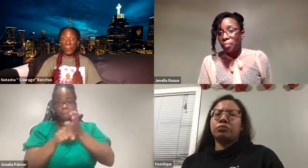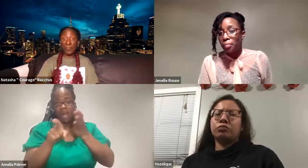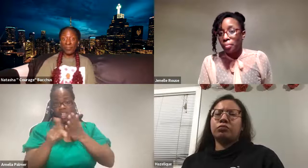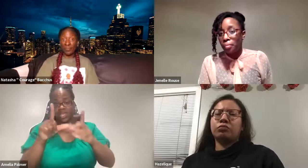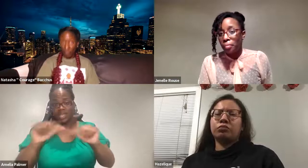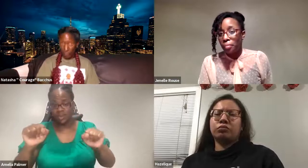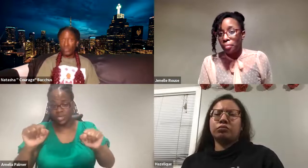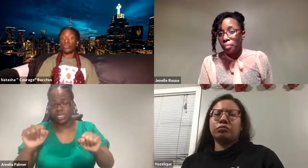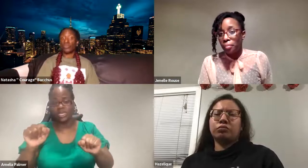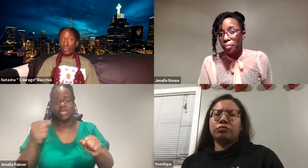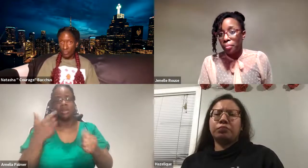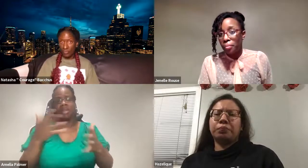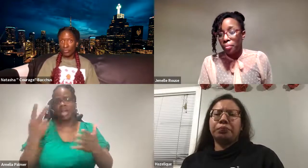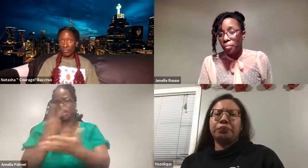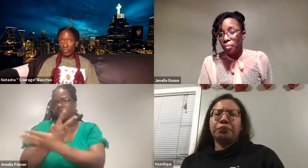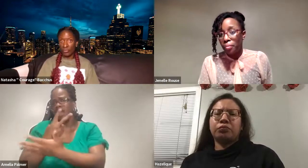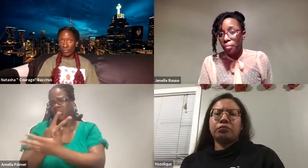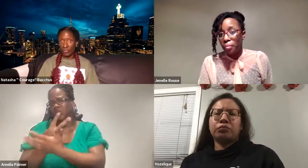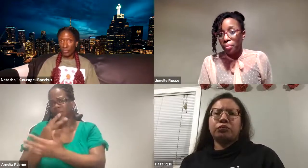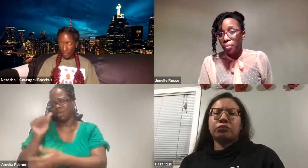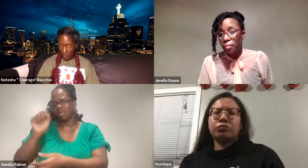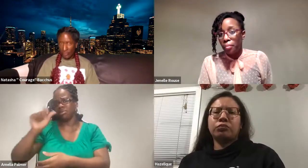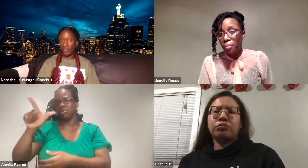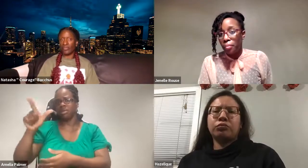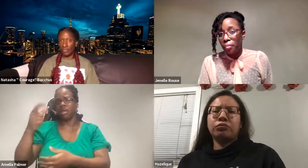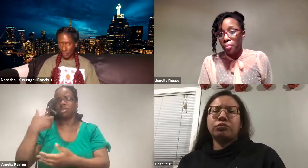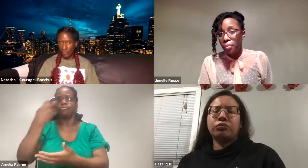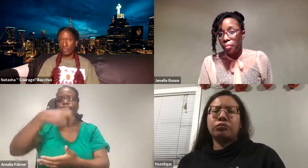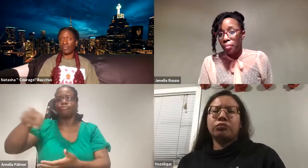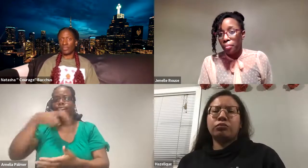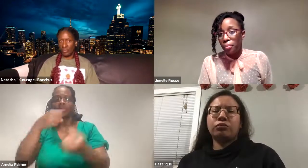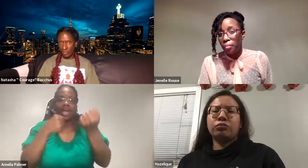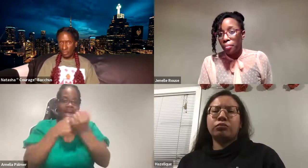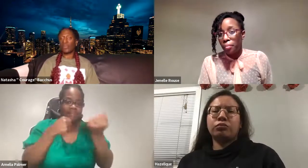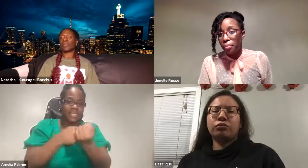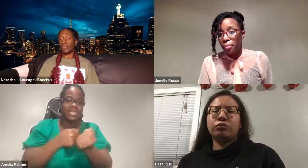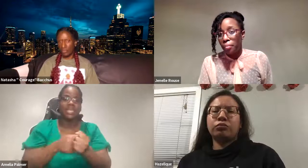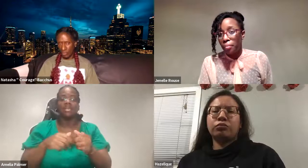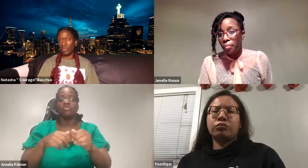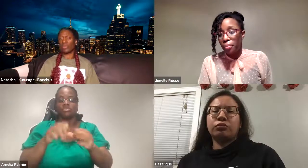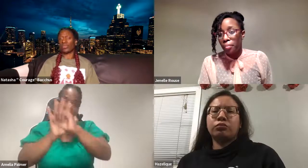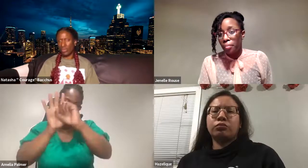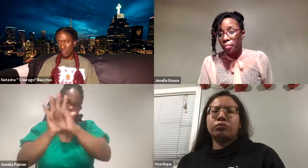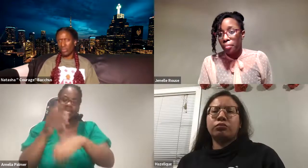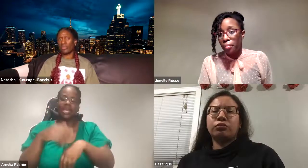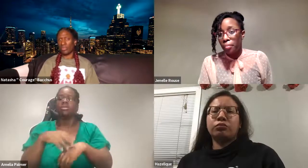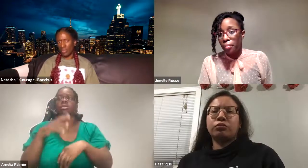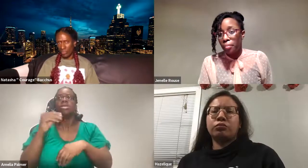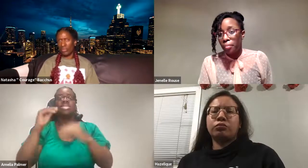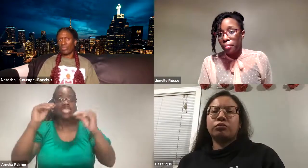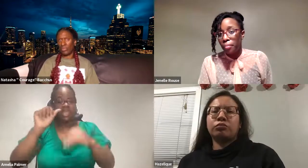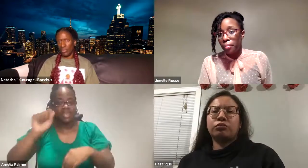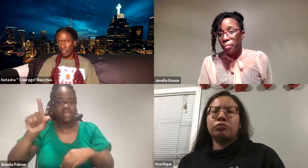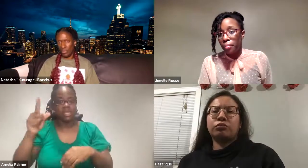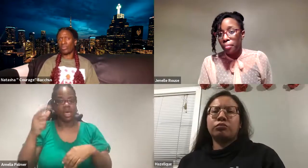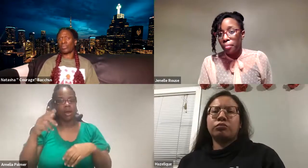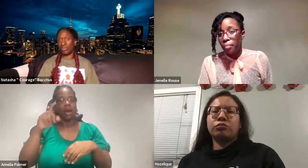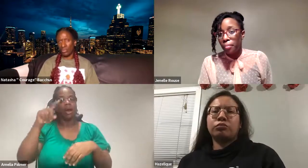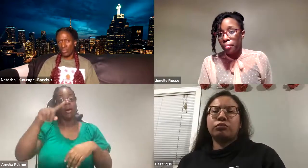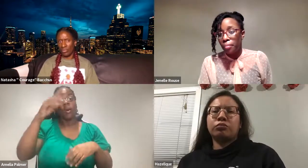well says amelia, i majored in deaf studies and linguistics and i have worked as an advocate. i